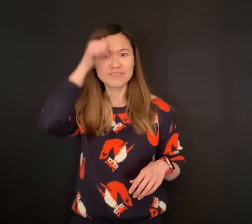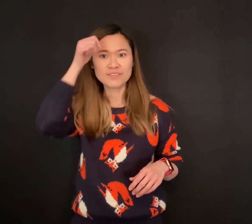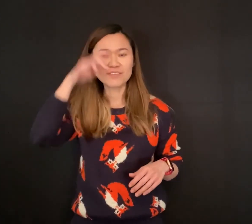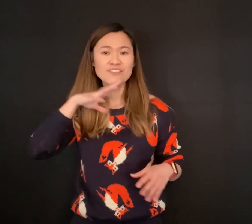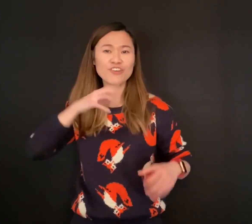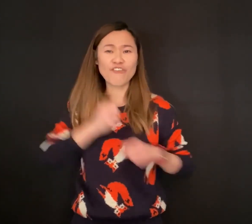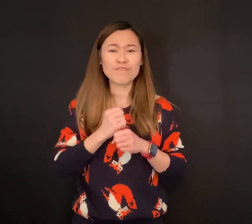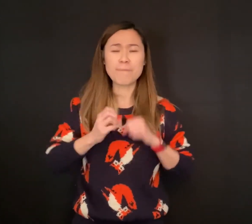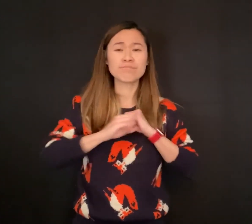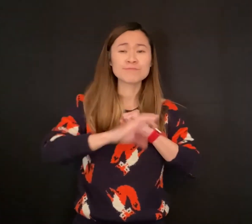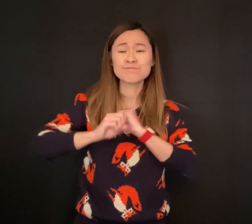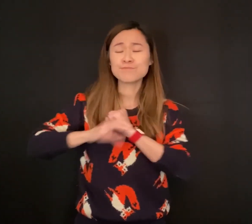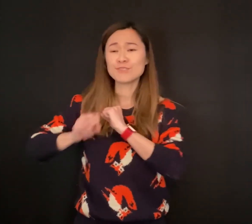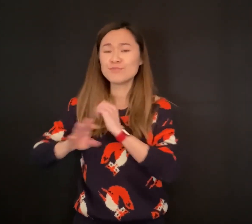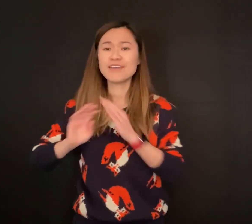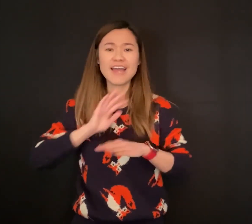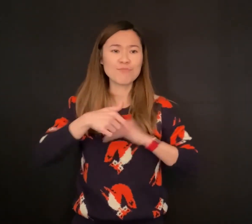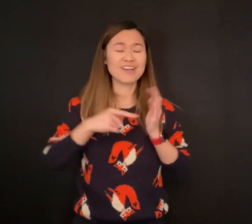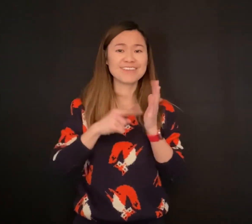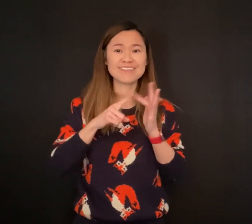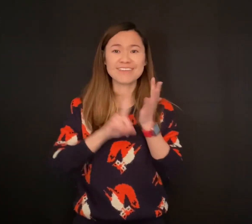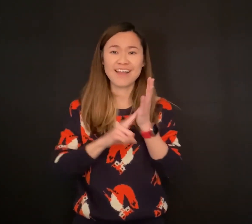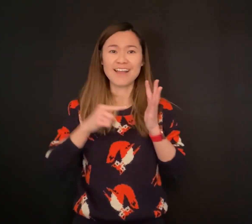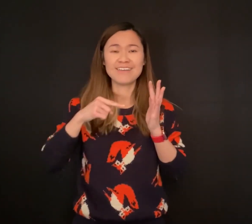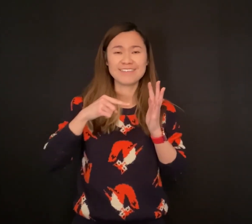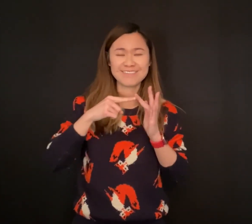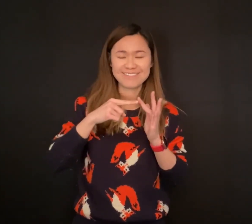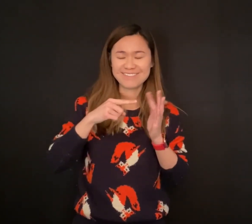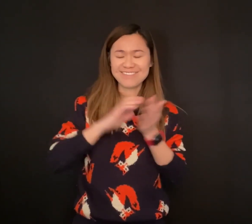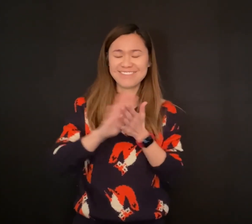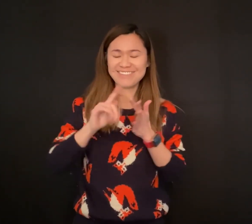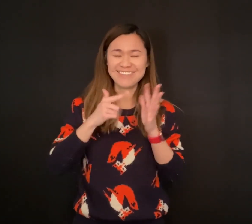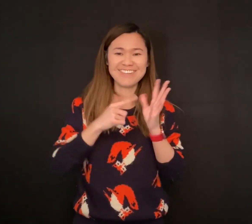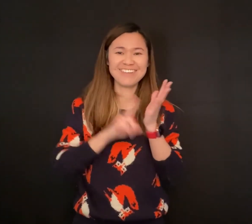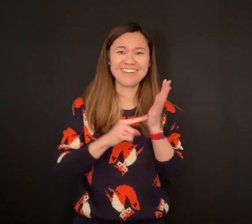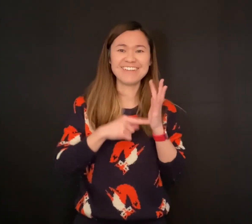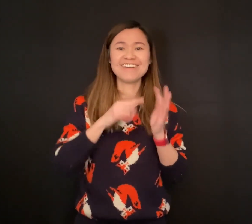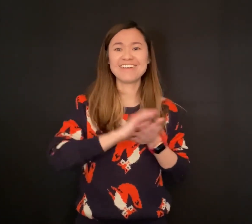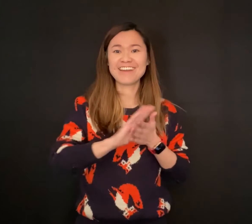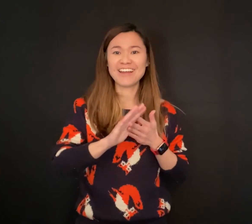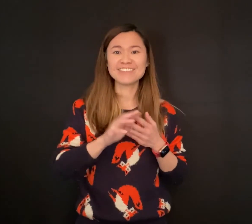You know, the government has been promoting Telehealth.